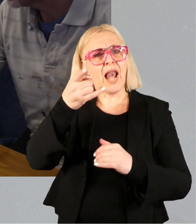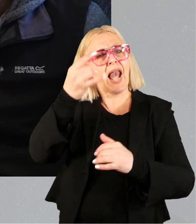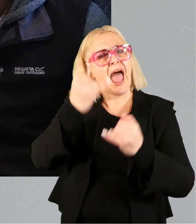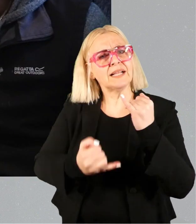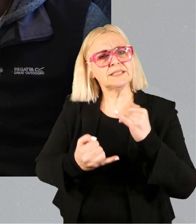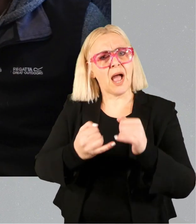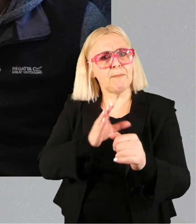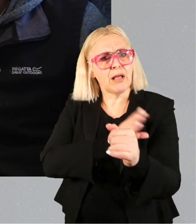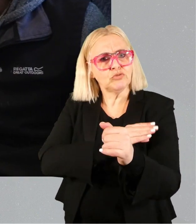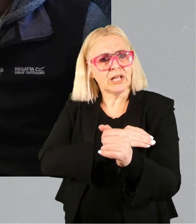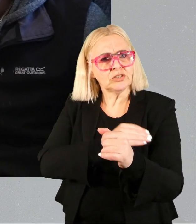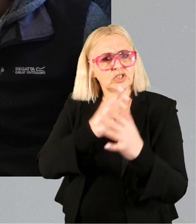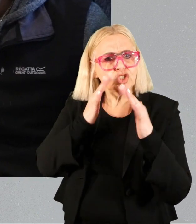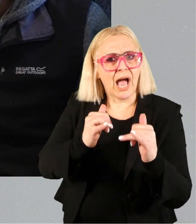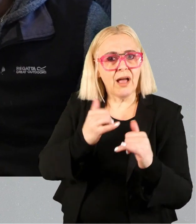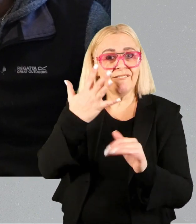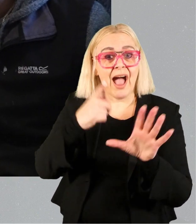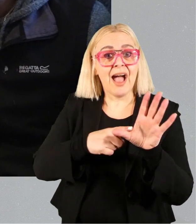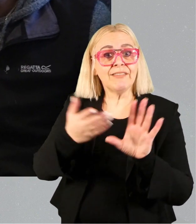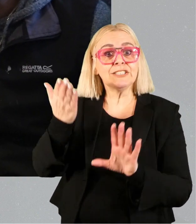Five years ago. You haven't had it checked in five years?